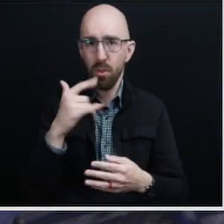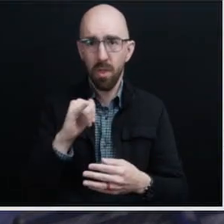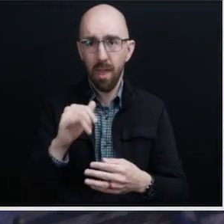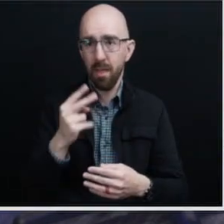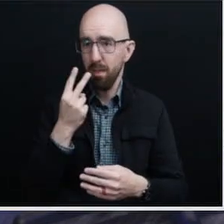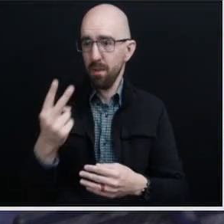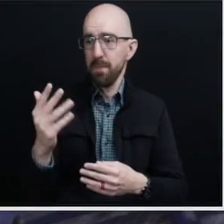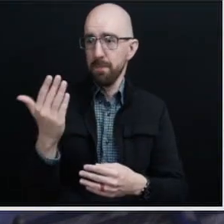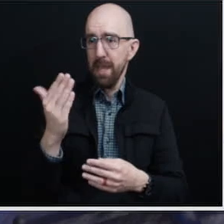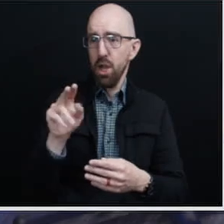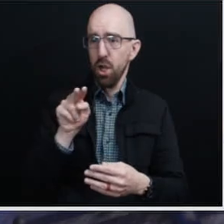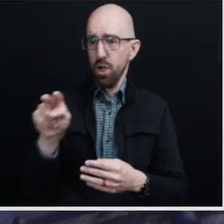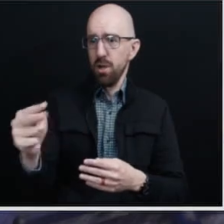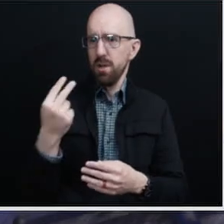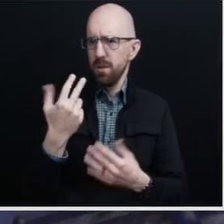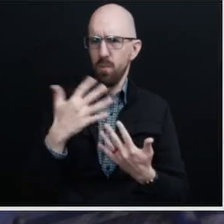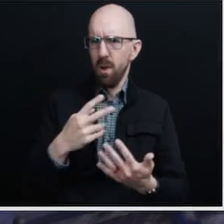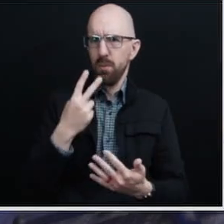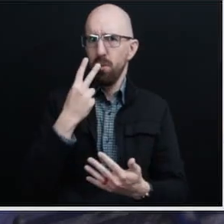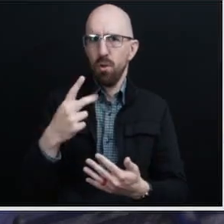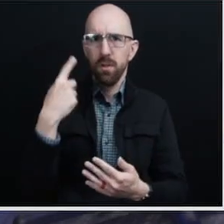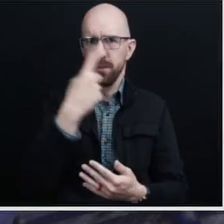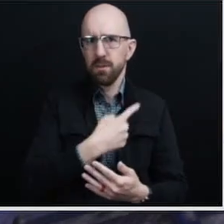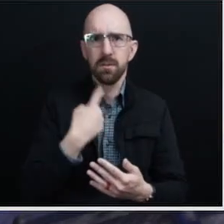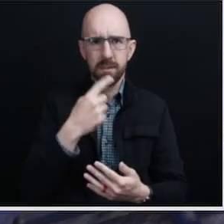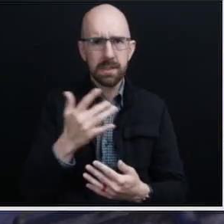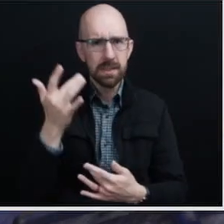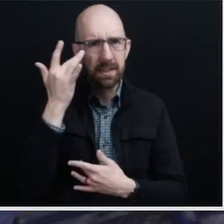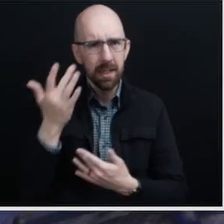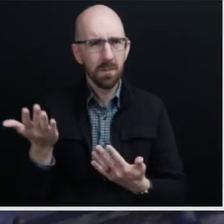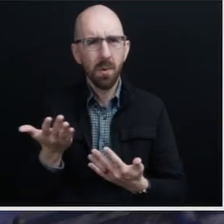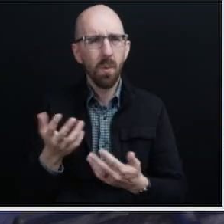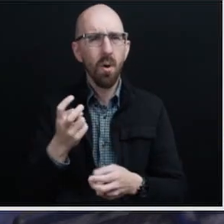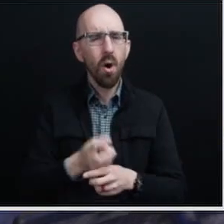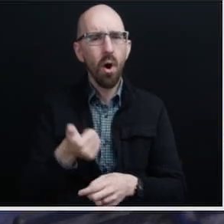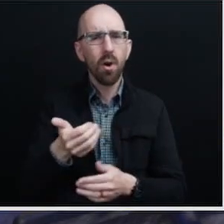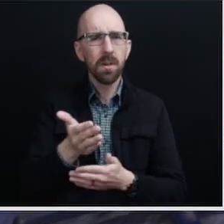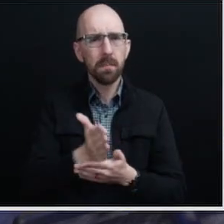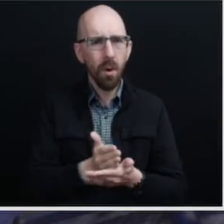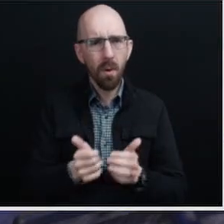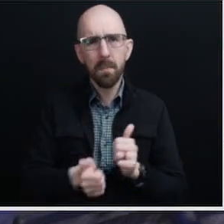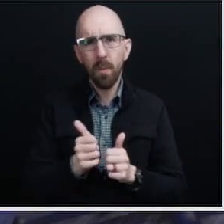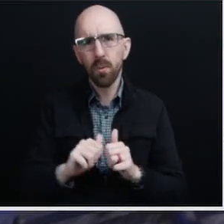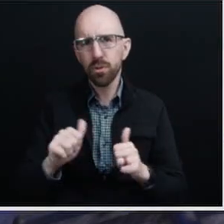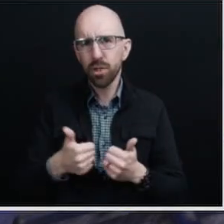to look sick. Um, what what was the hardest part and challenging part physically and emotionally